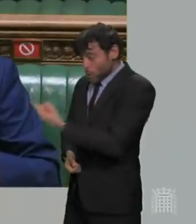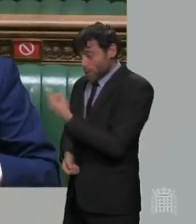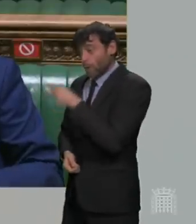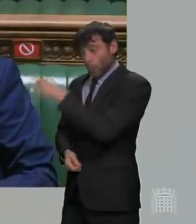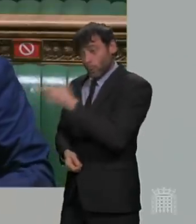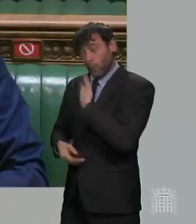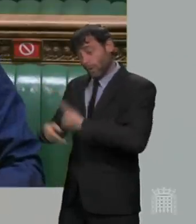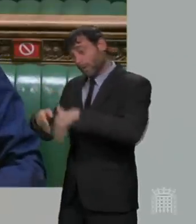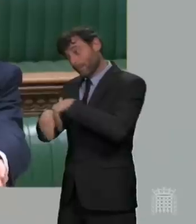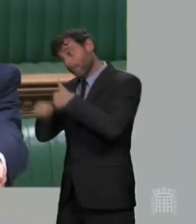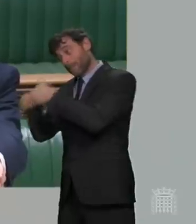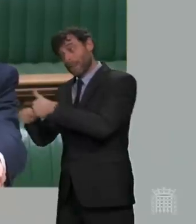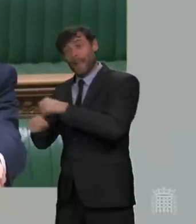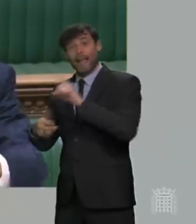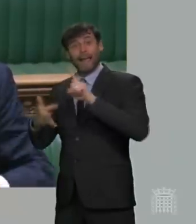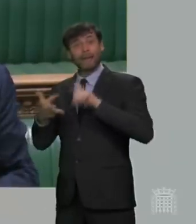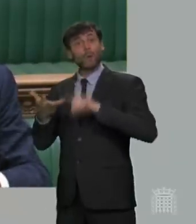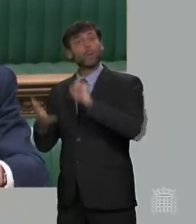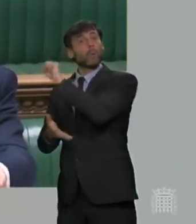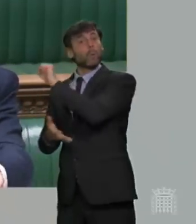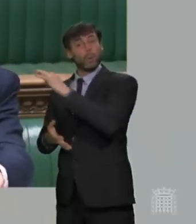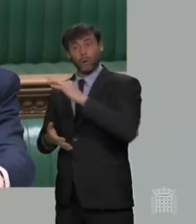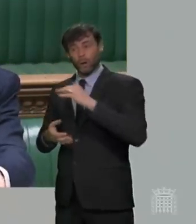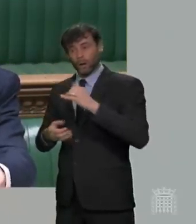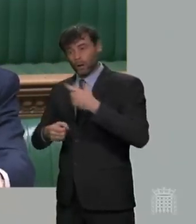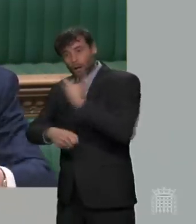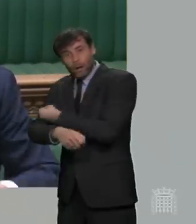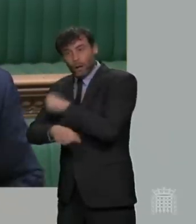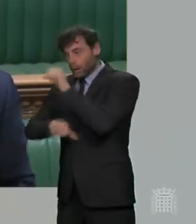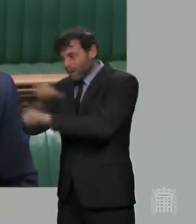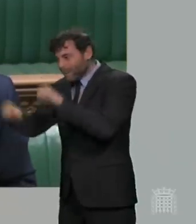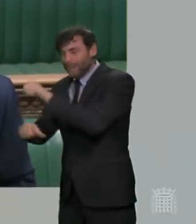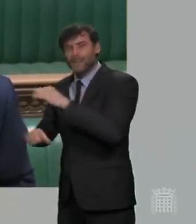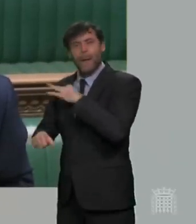Perhaps he would like to confirm that he voted to stay in the European Medicines Agency, which would